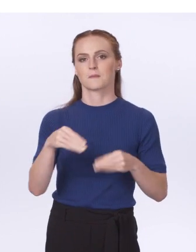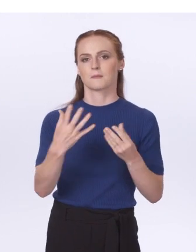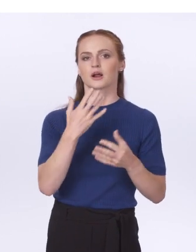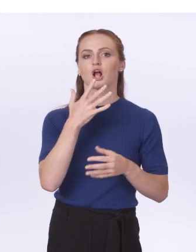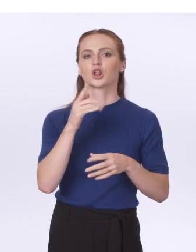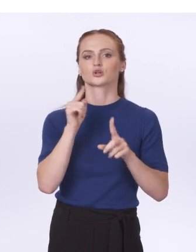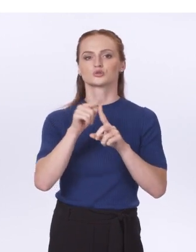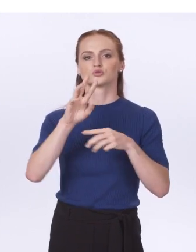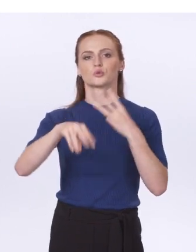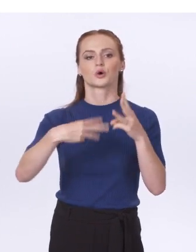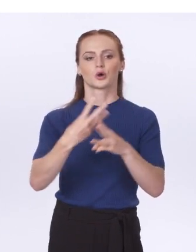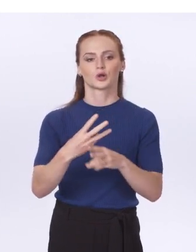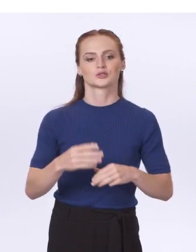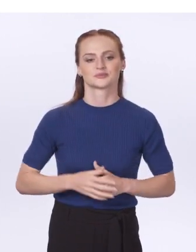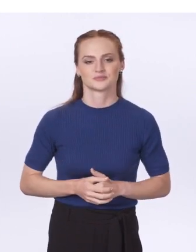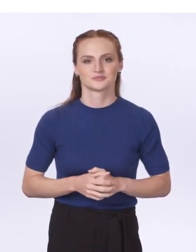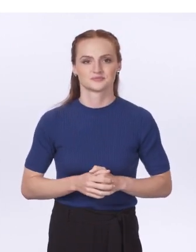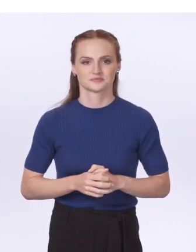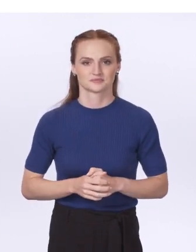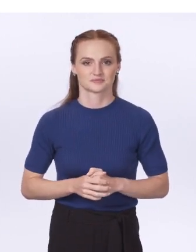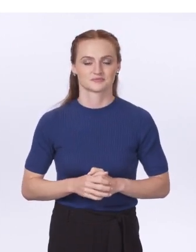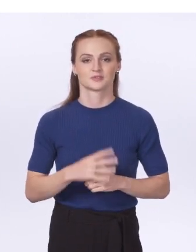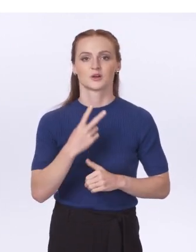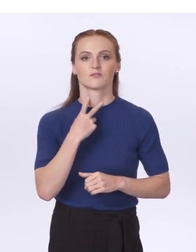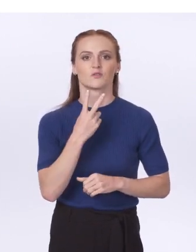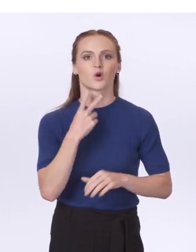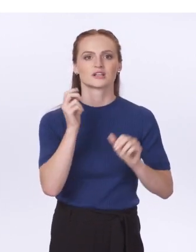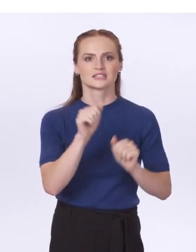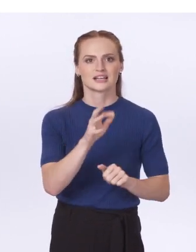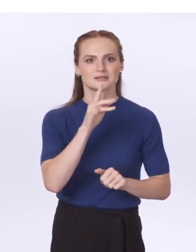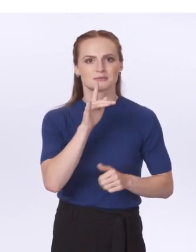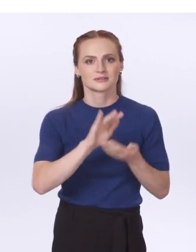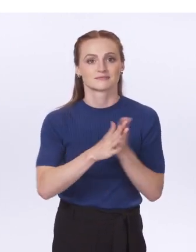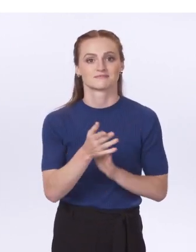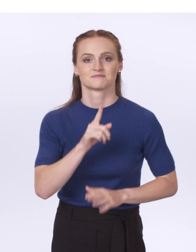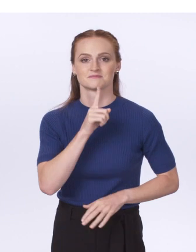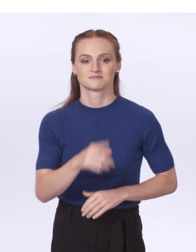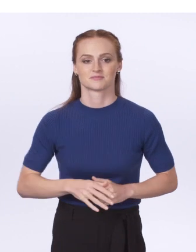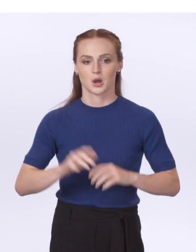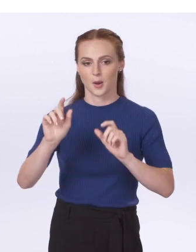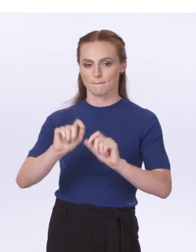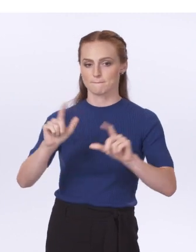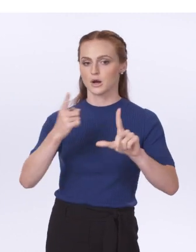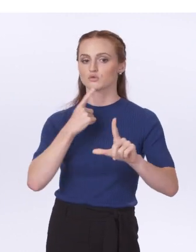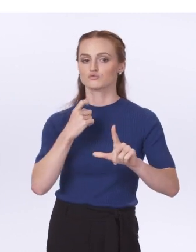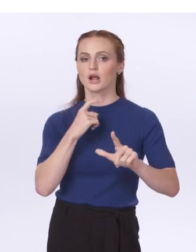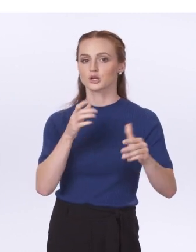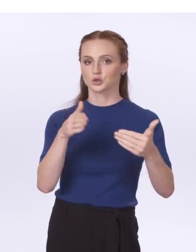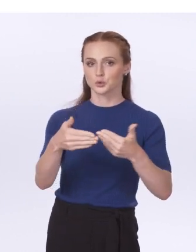Voice can speak things into existence. Spawn red cube. I heard: Spawn red cube.